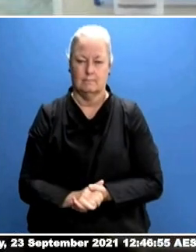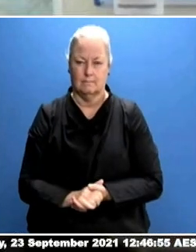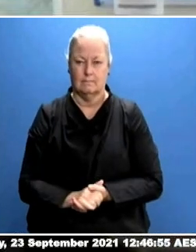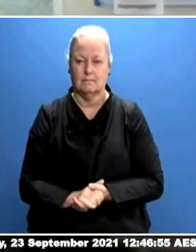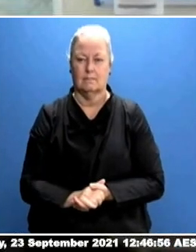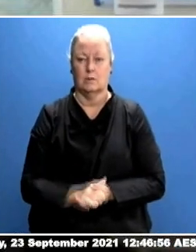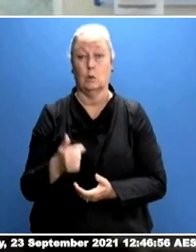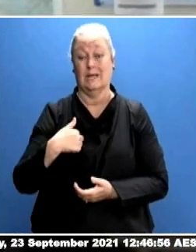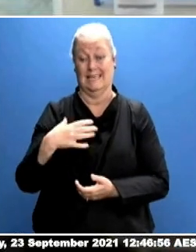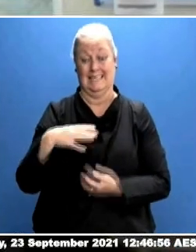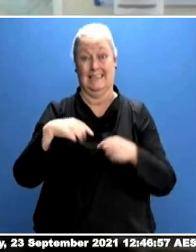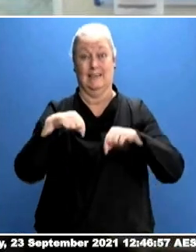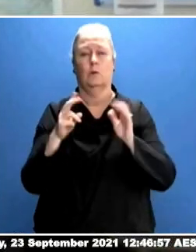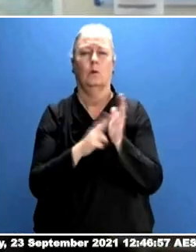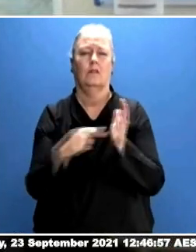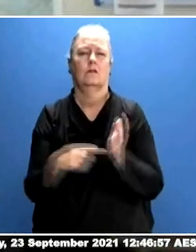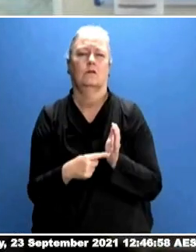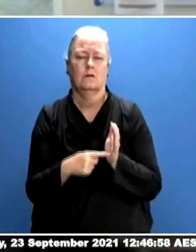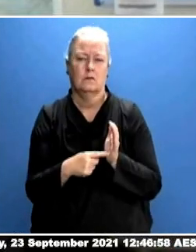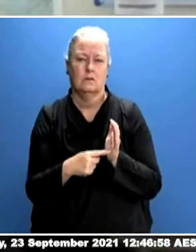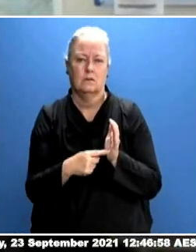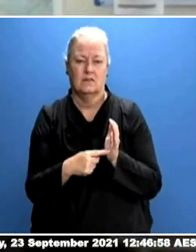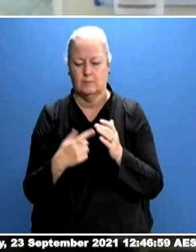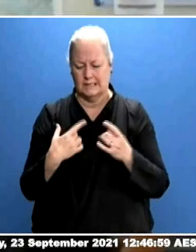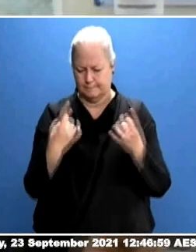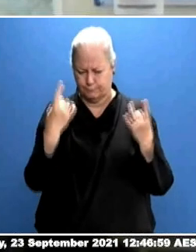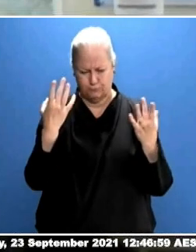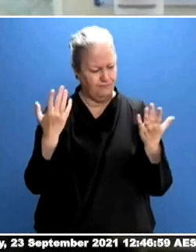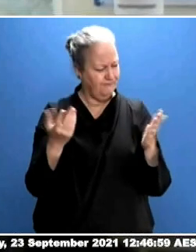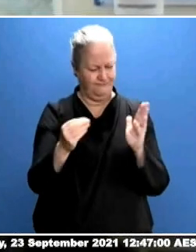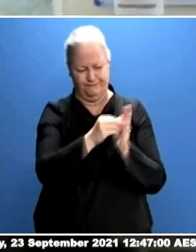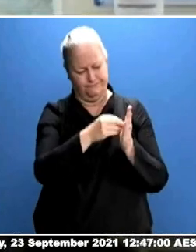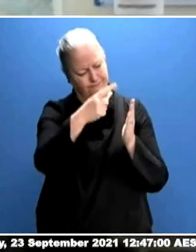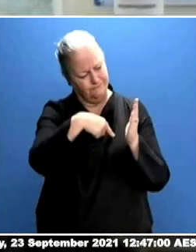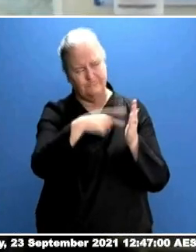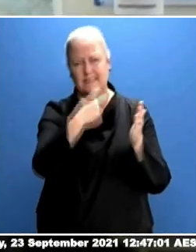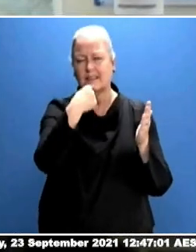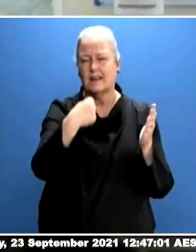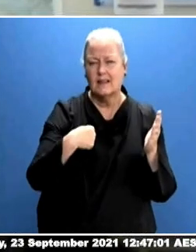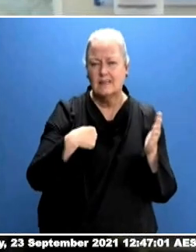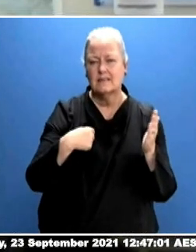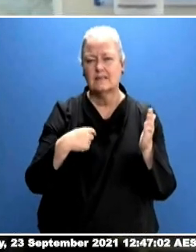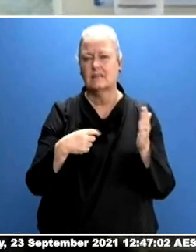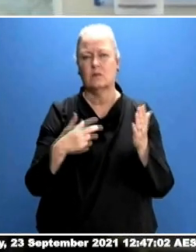It's not really clearly defined in our policy, and again, not in legislation.